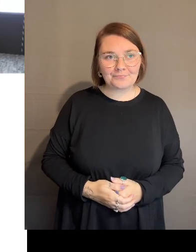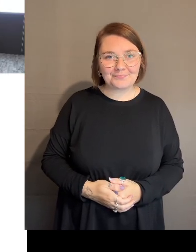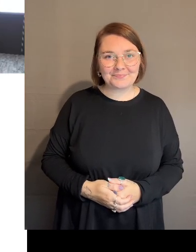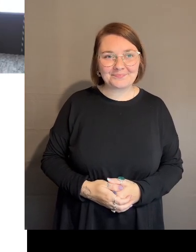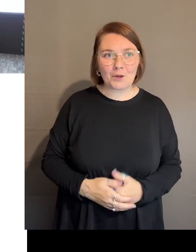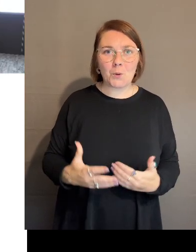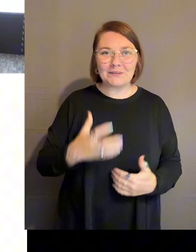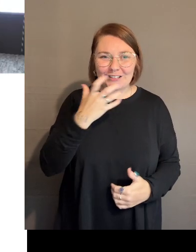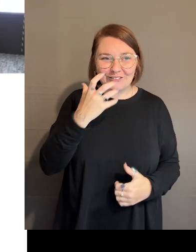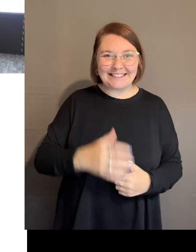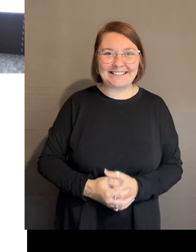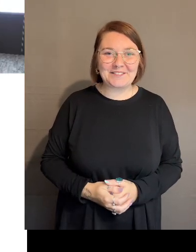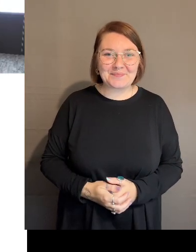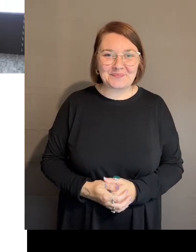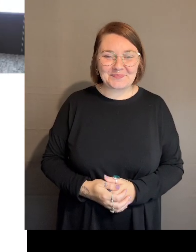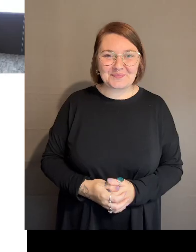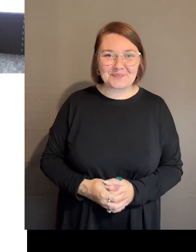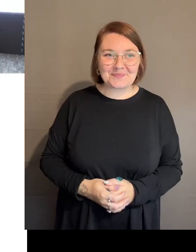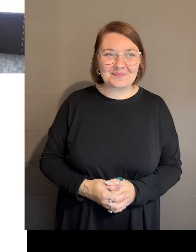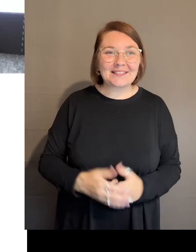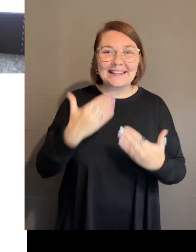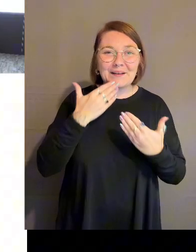Oh, sorry. Thank you.